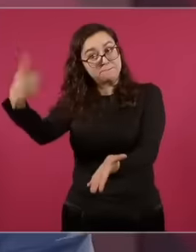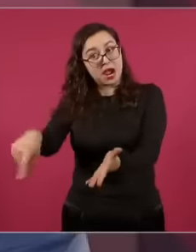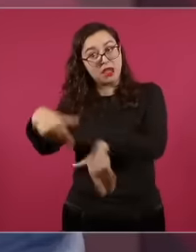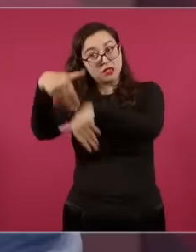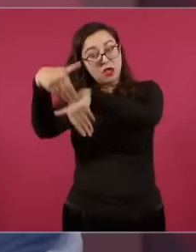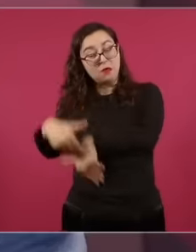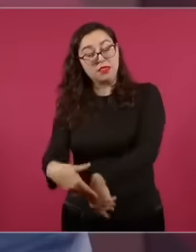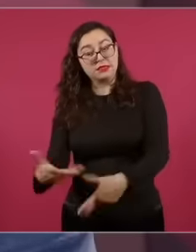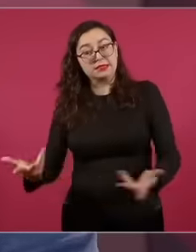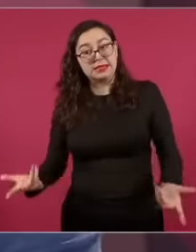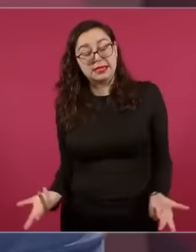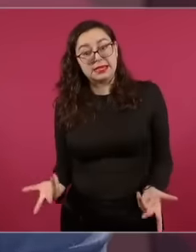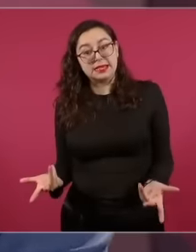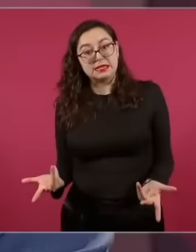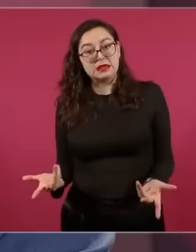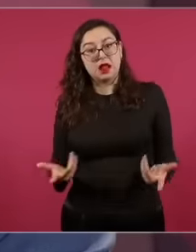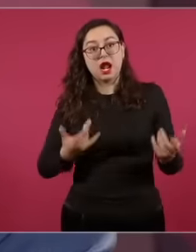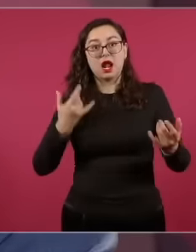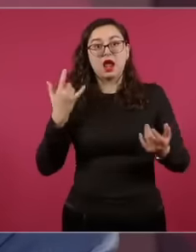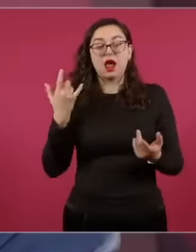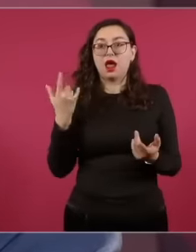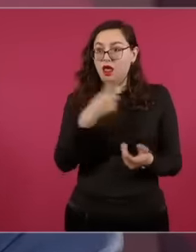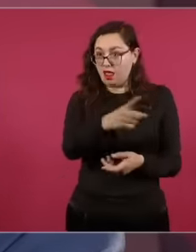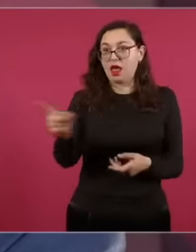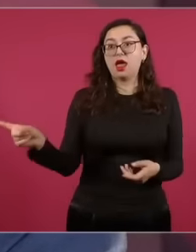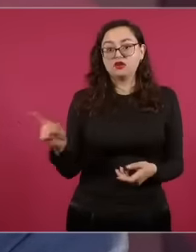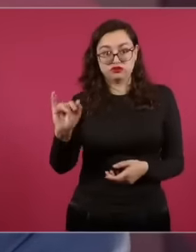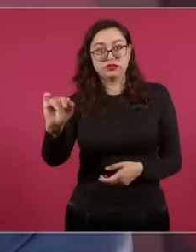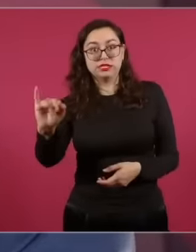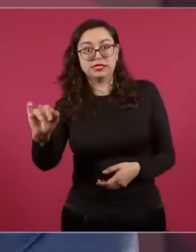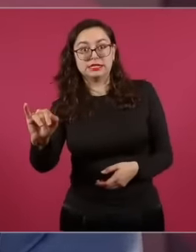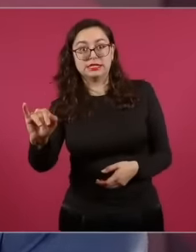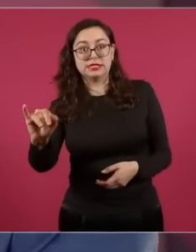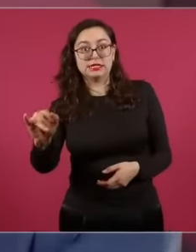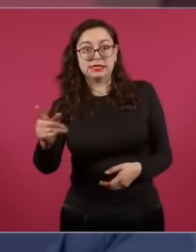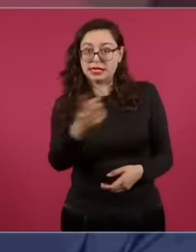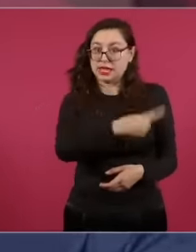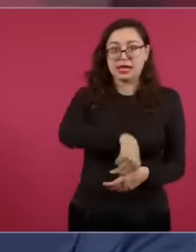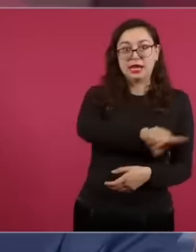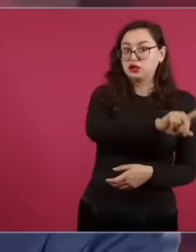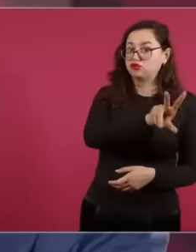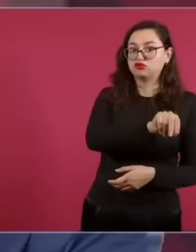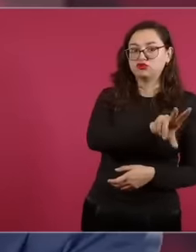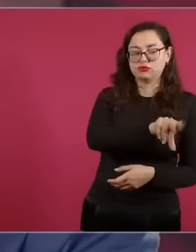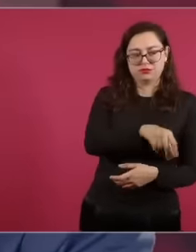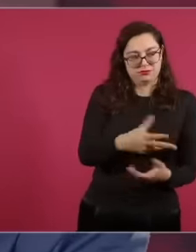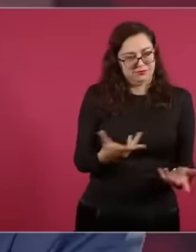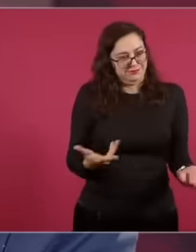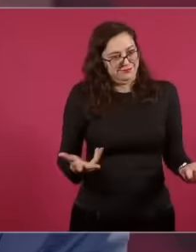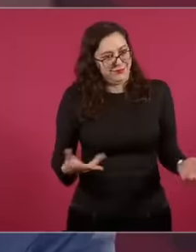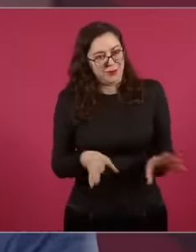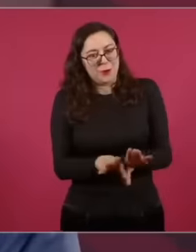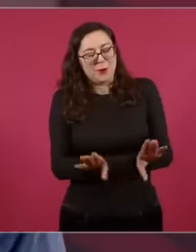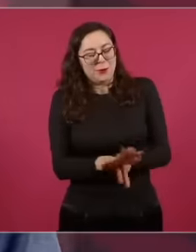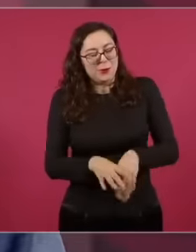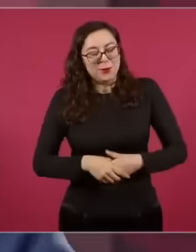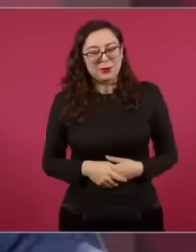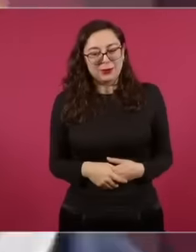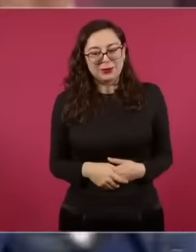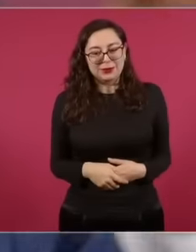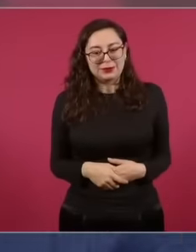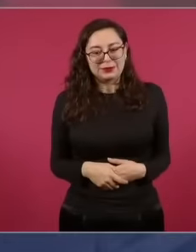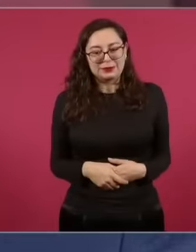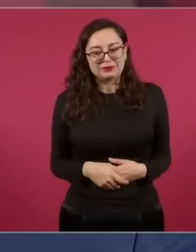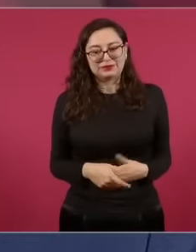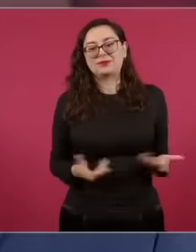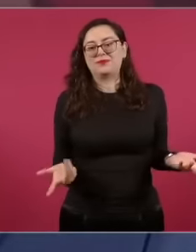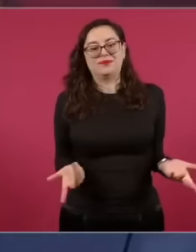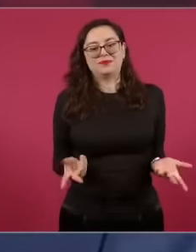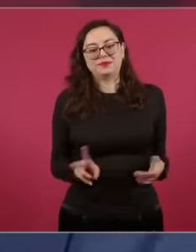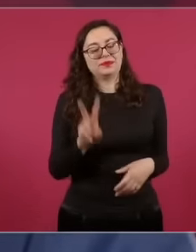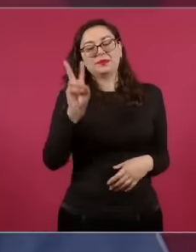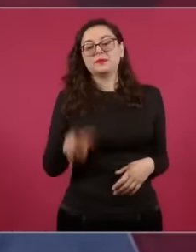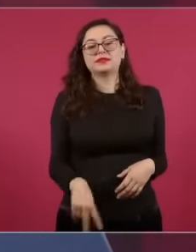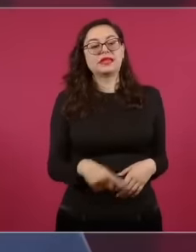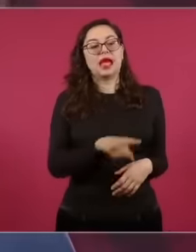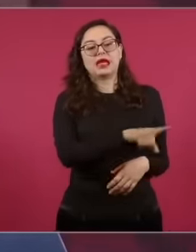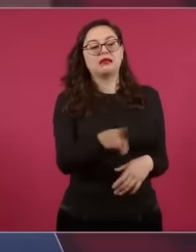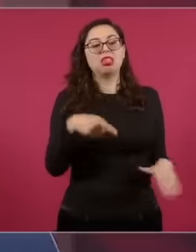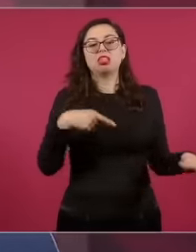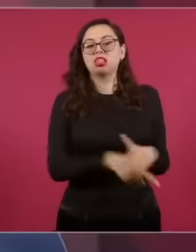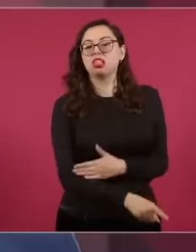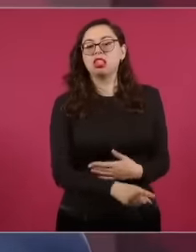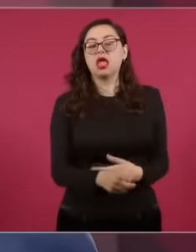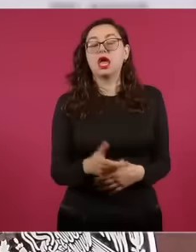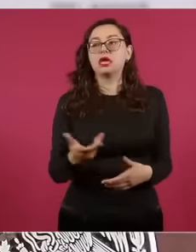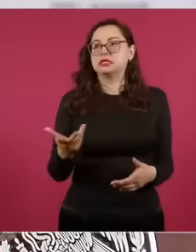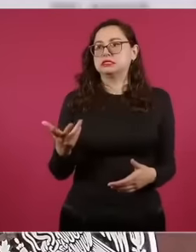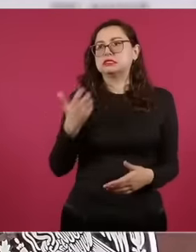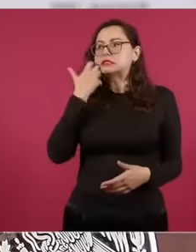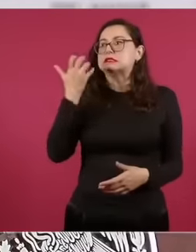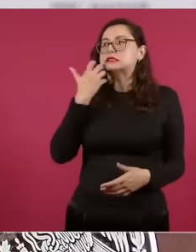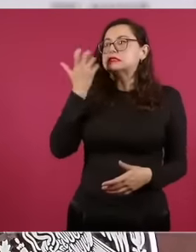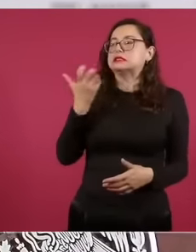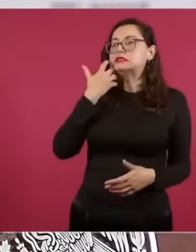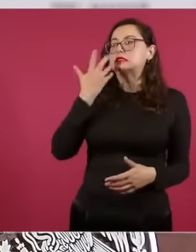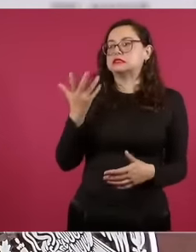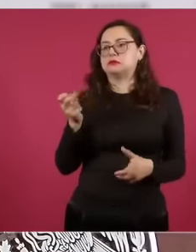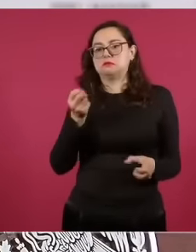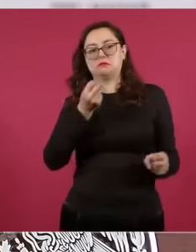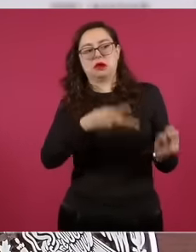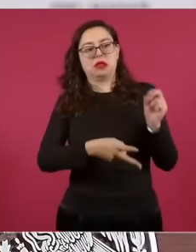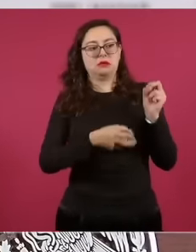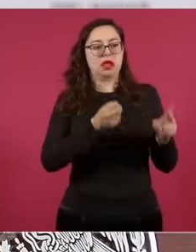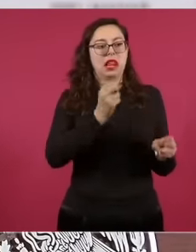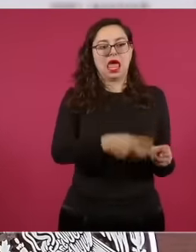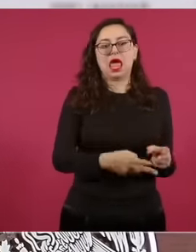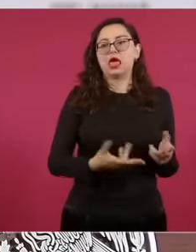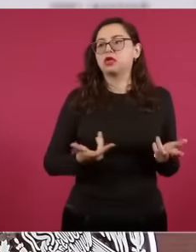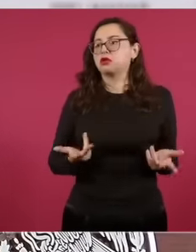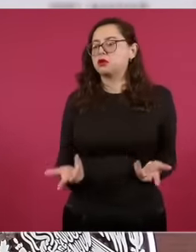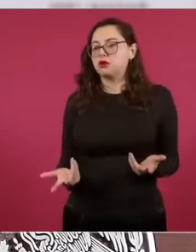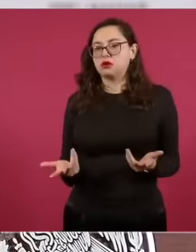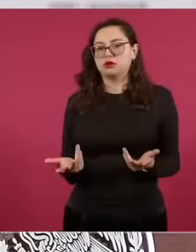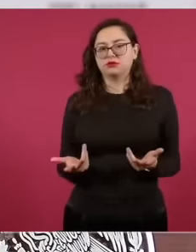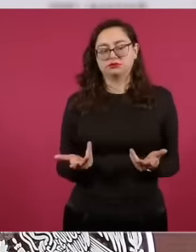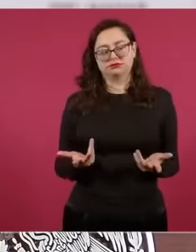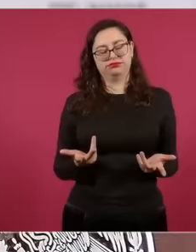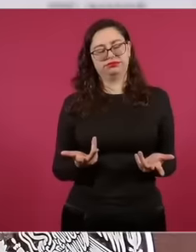demagoguery when what is behind is maintaining privileges and continuing to push